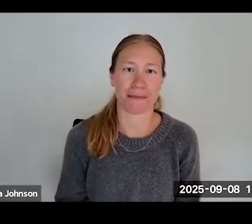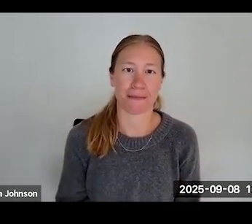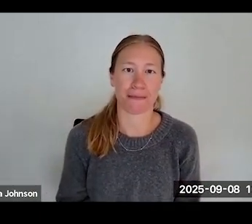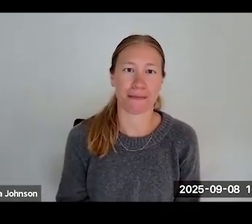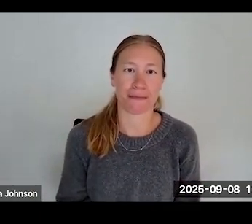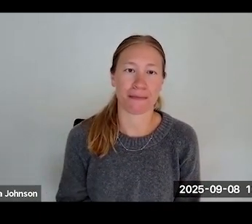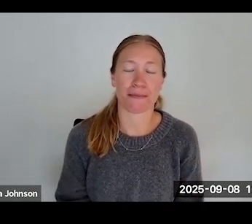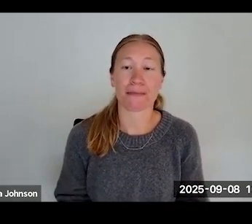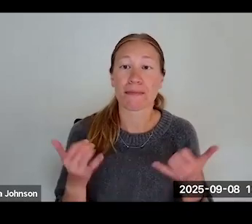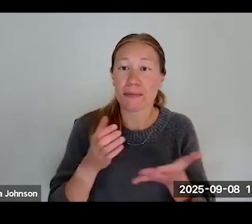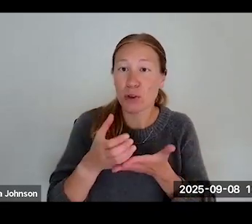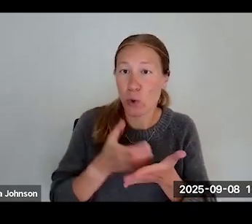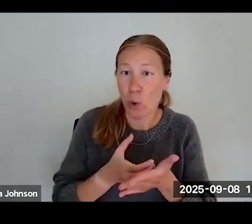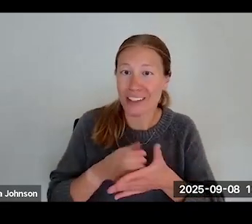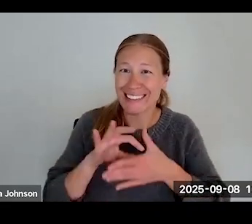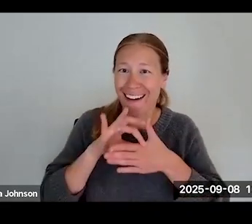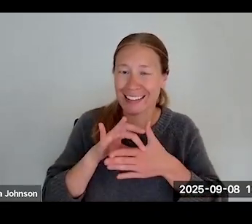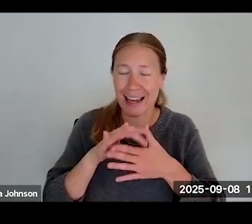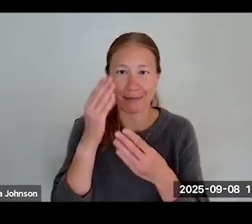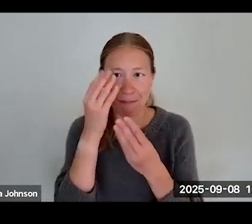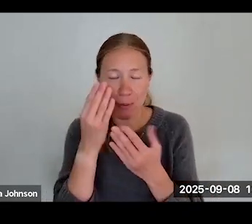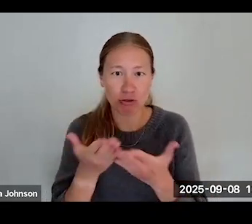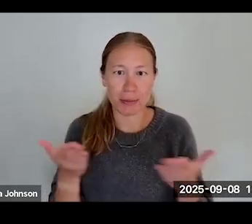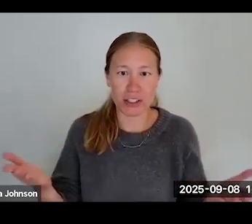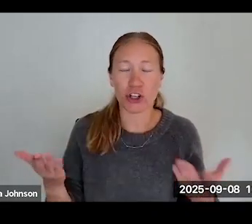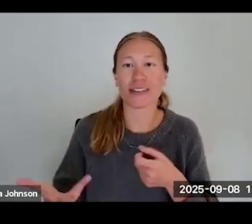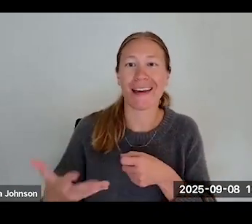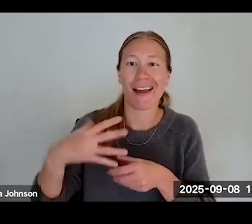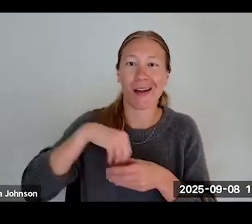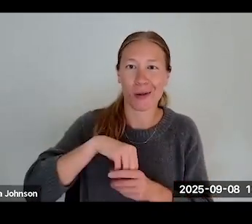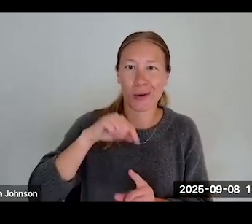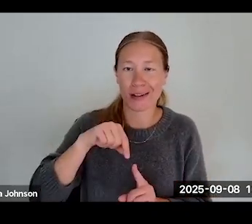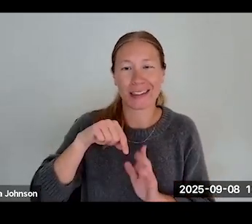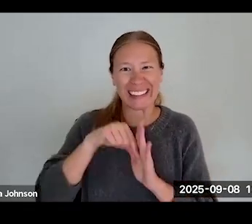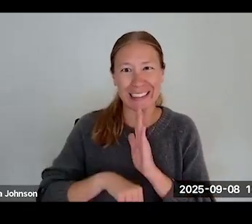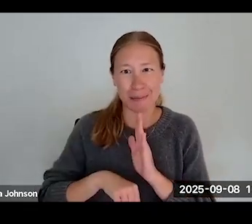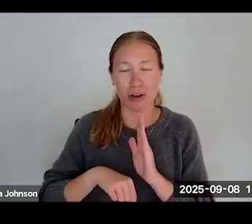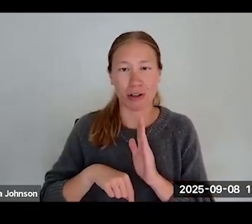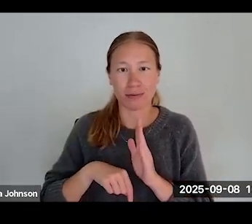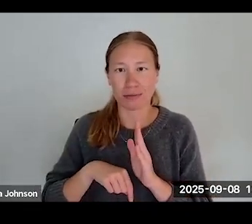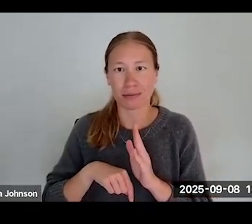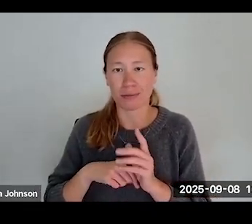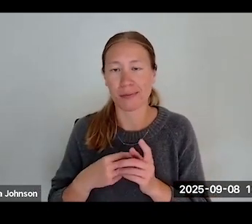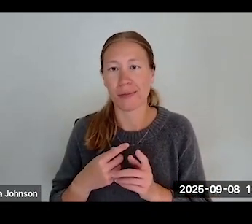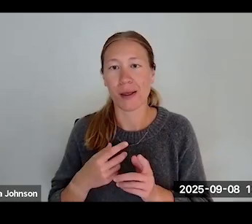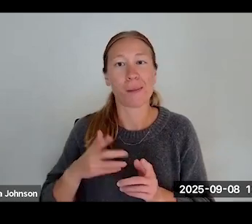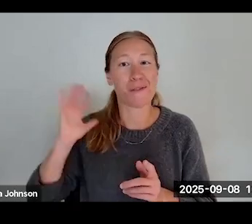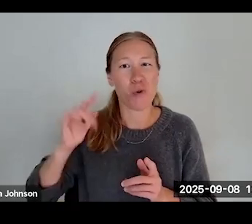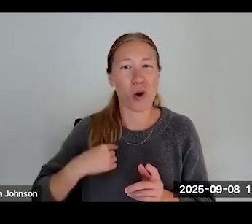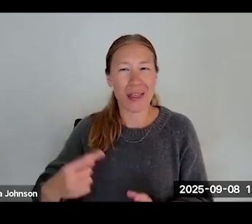So course content is also covered in a deeper way than we previously understood it to be.